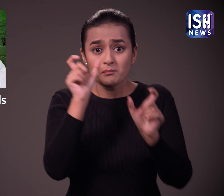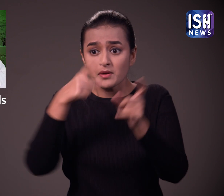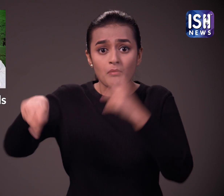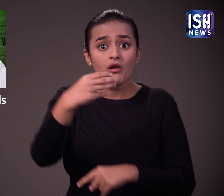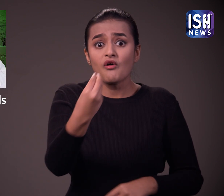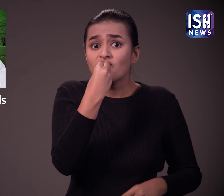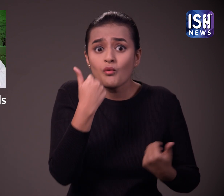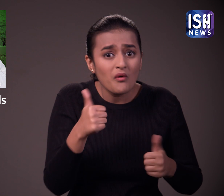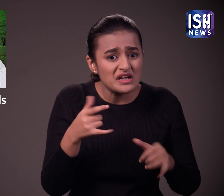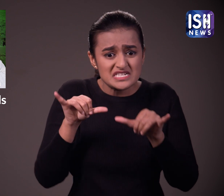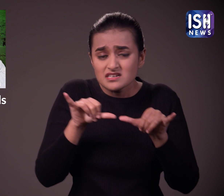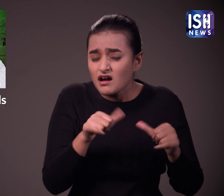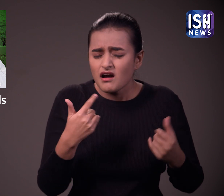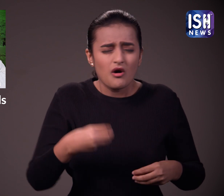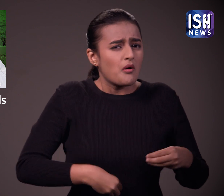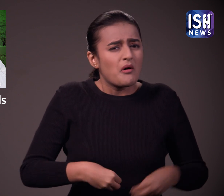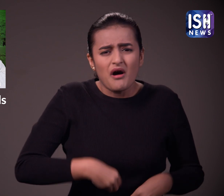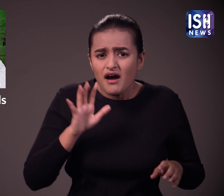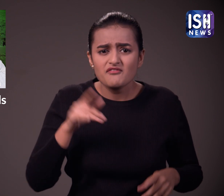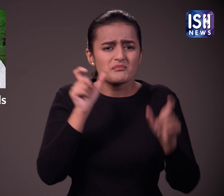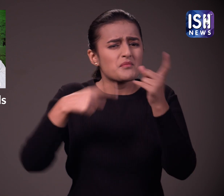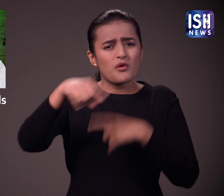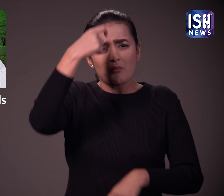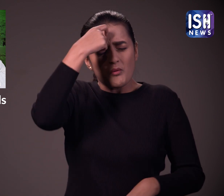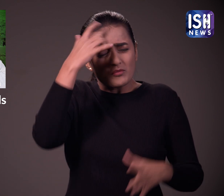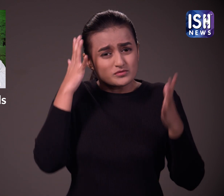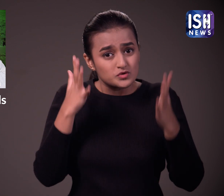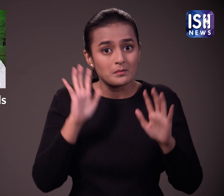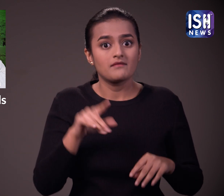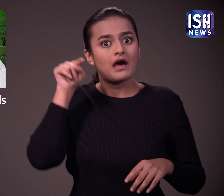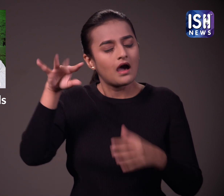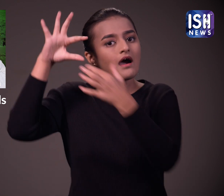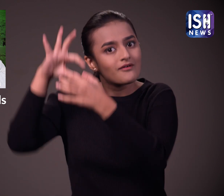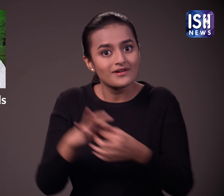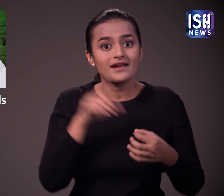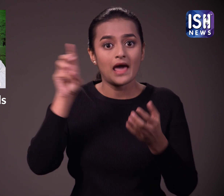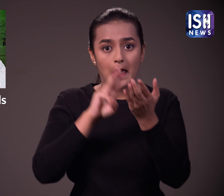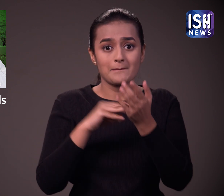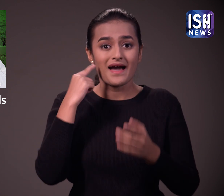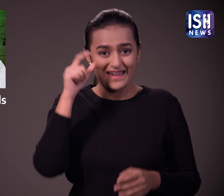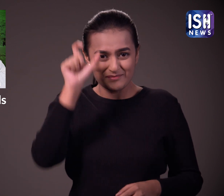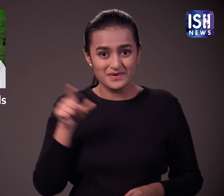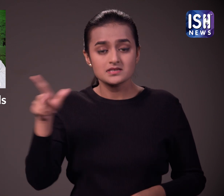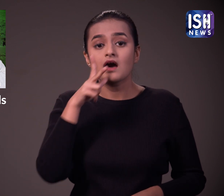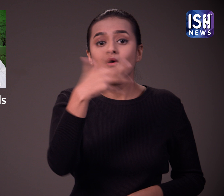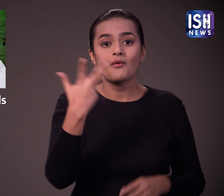People have no food and are struggling to make ends meet. This is why he said that